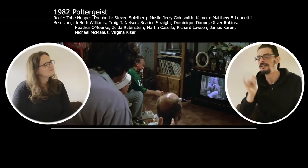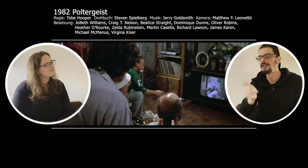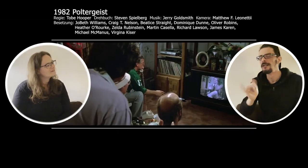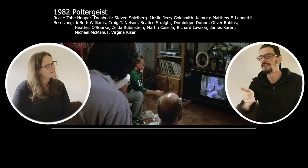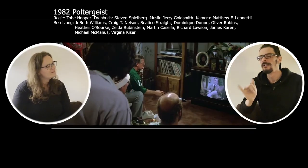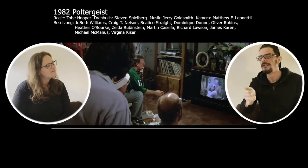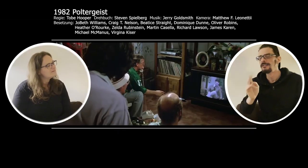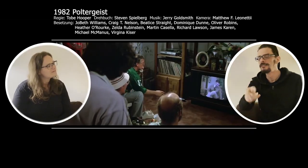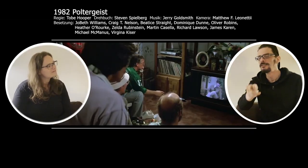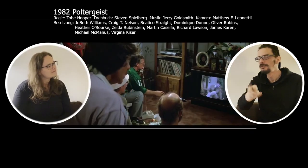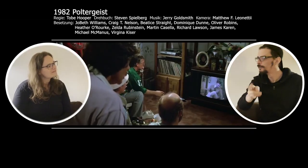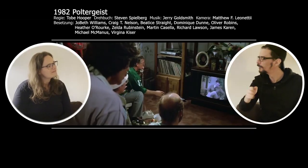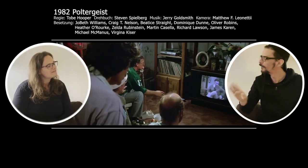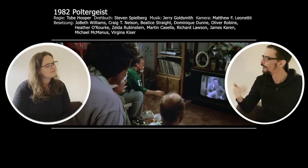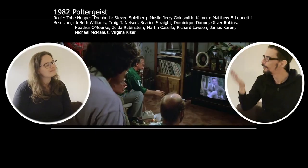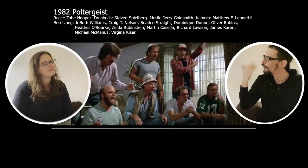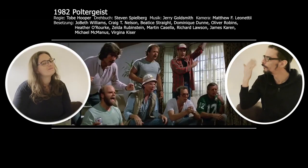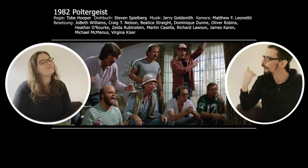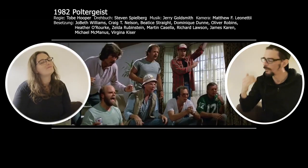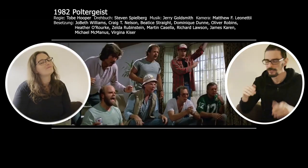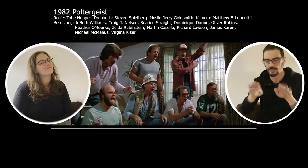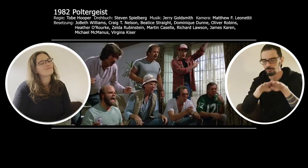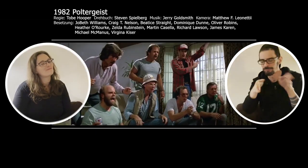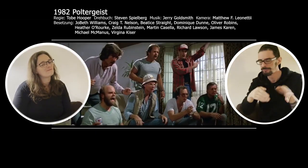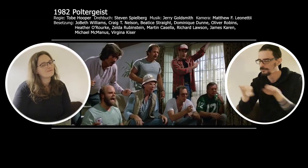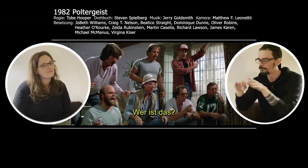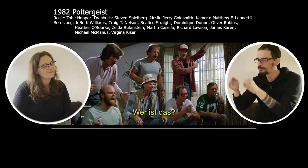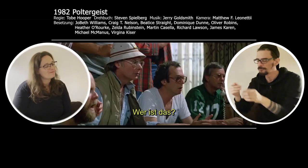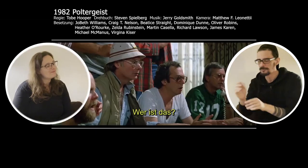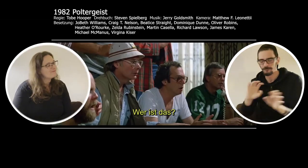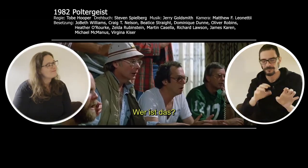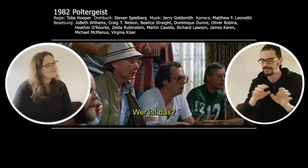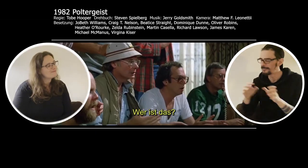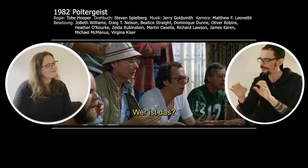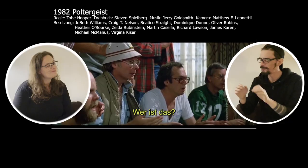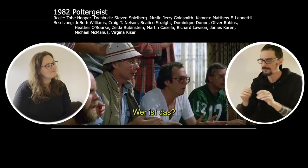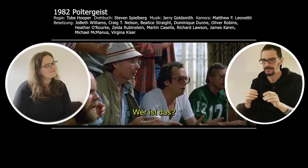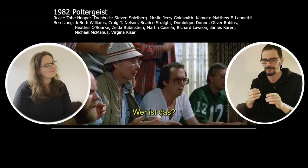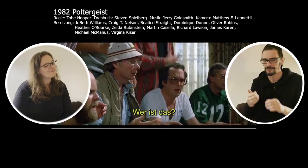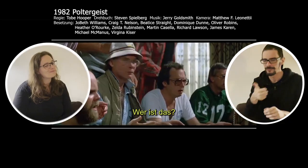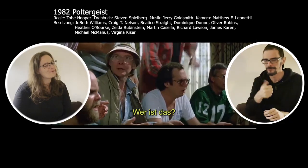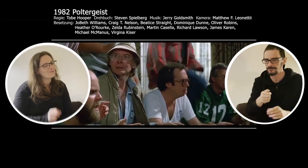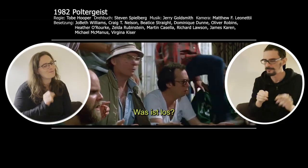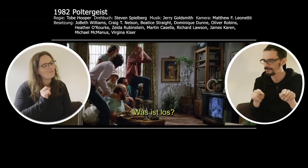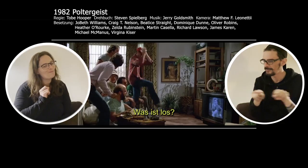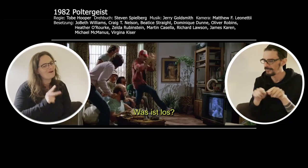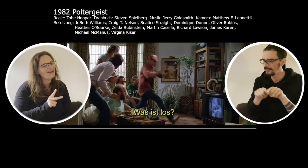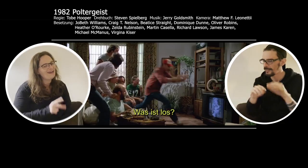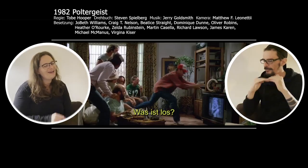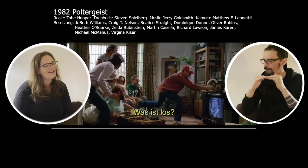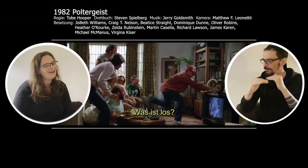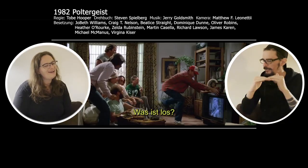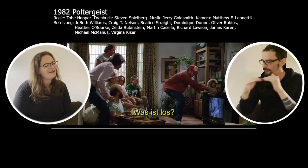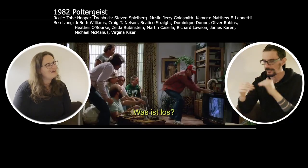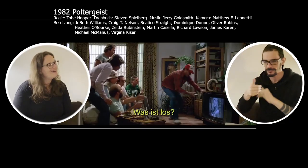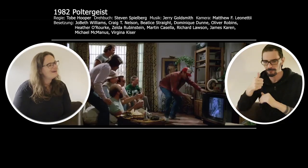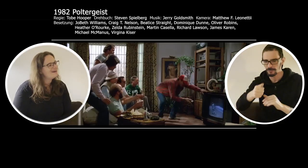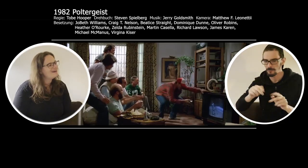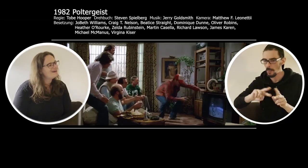Oh yes, right. In the past, you could use the remote control to switch between tube TVs, if they were running on the same frequency.